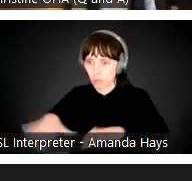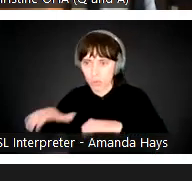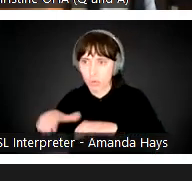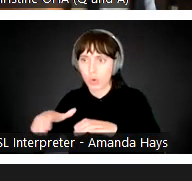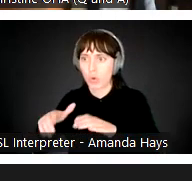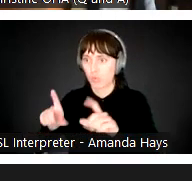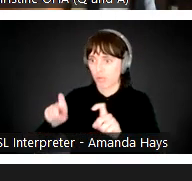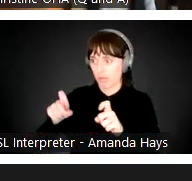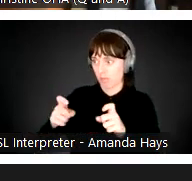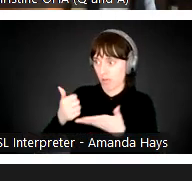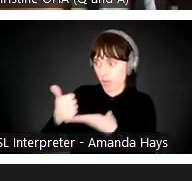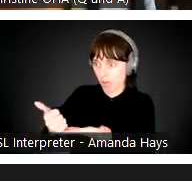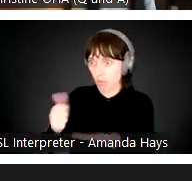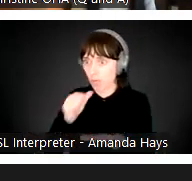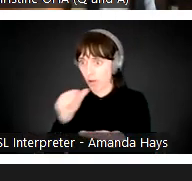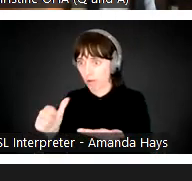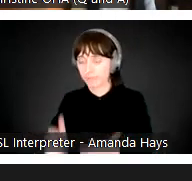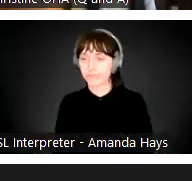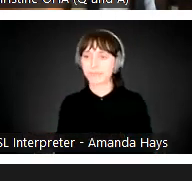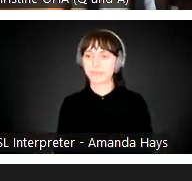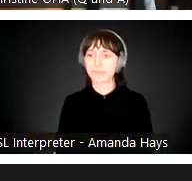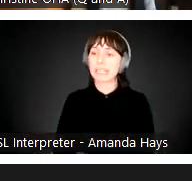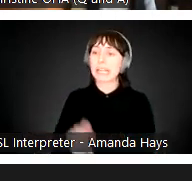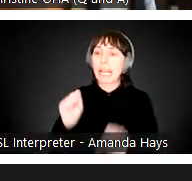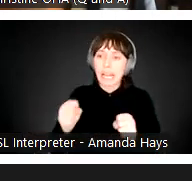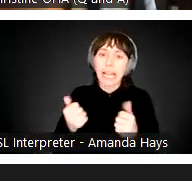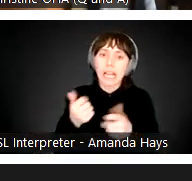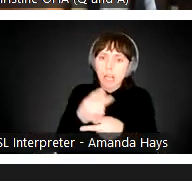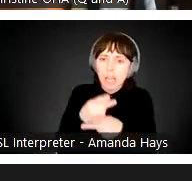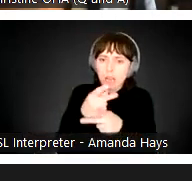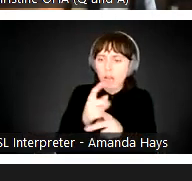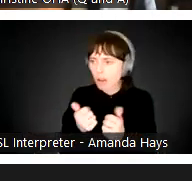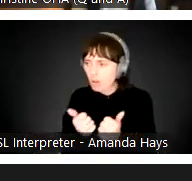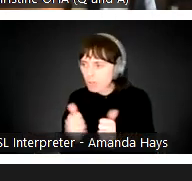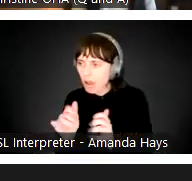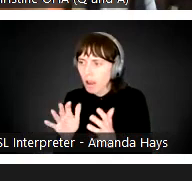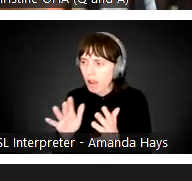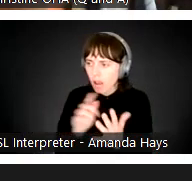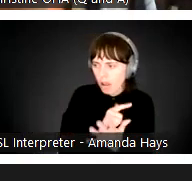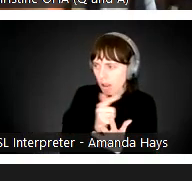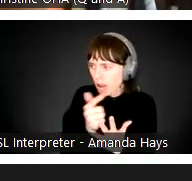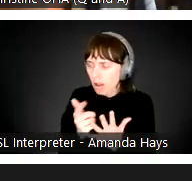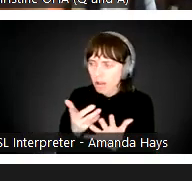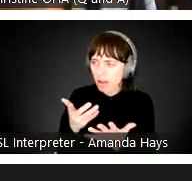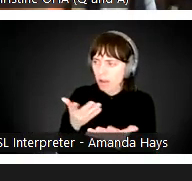that can be very helpful if we try them carefully. And so mindfulness, meditation,